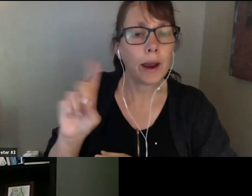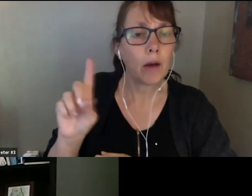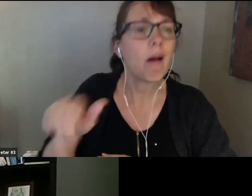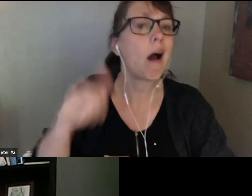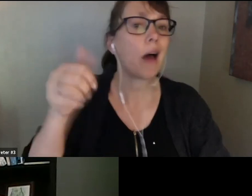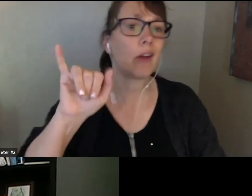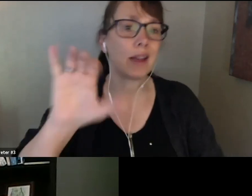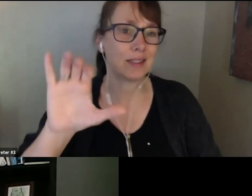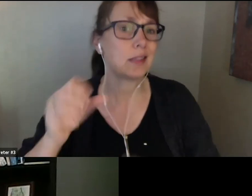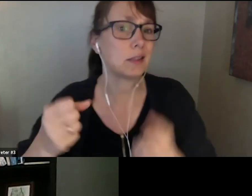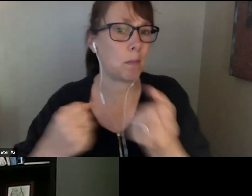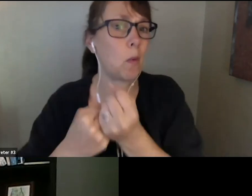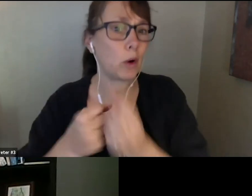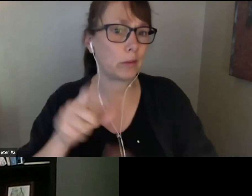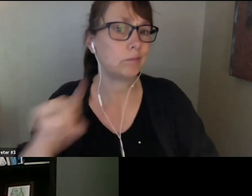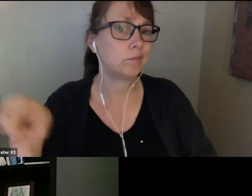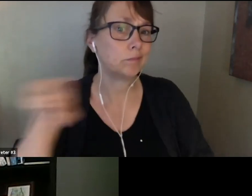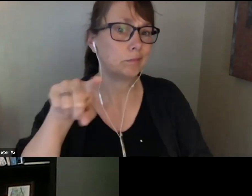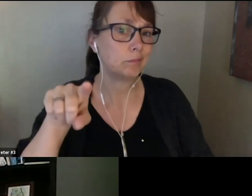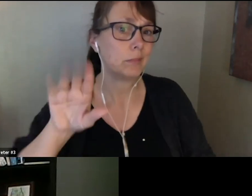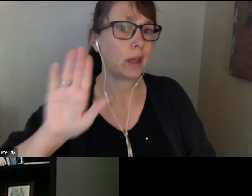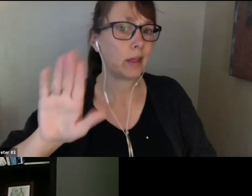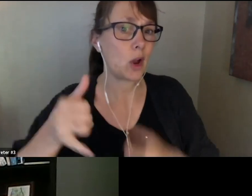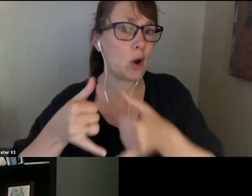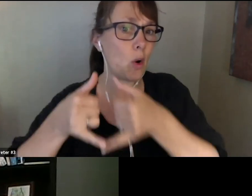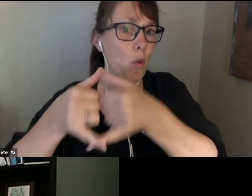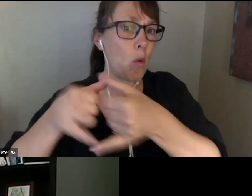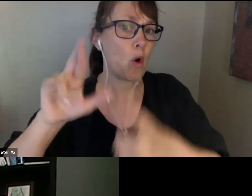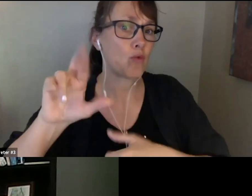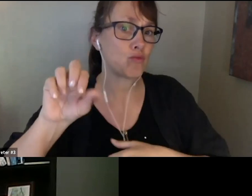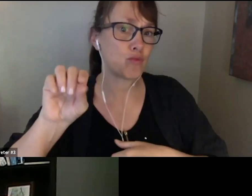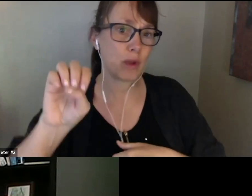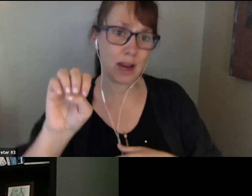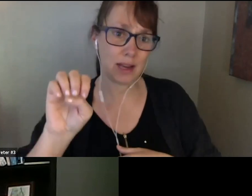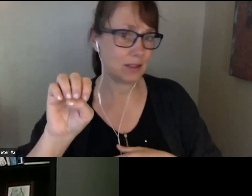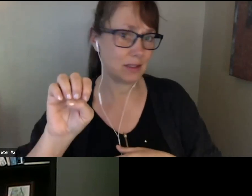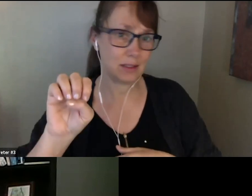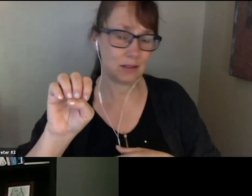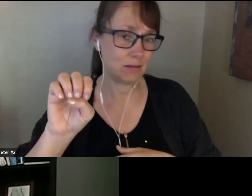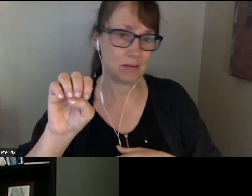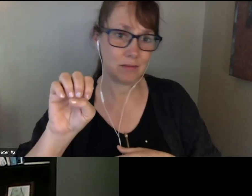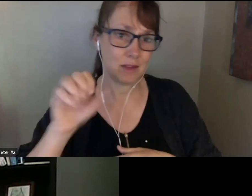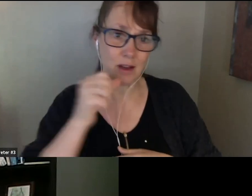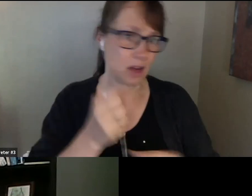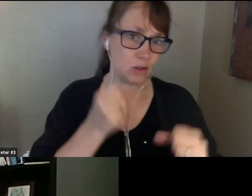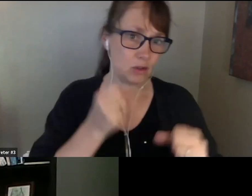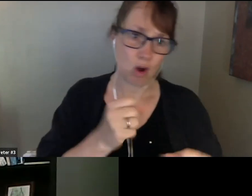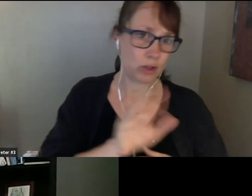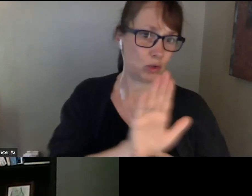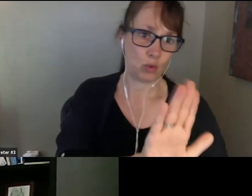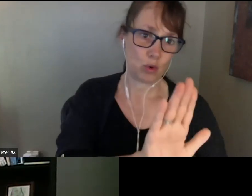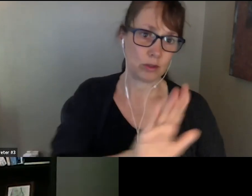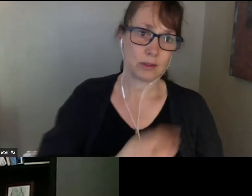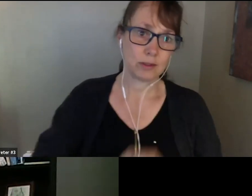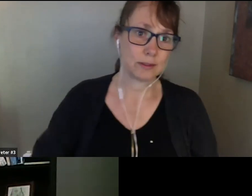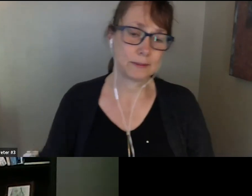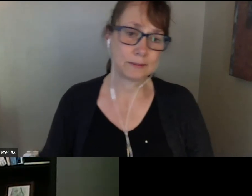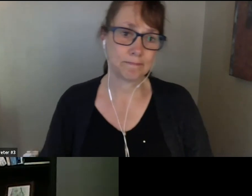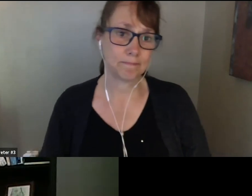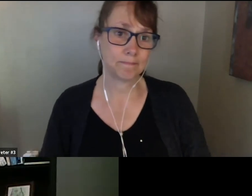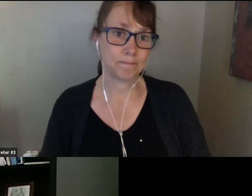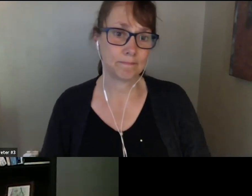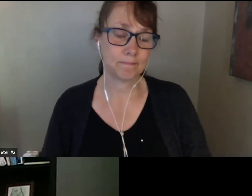and their award rates are not nearly as strong as yours.